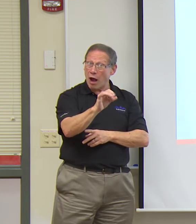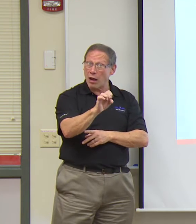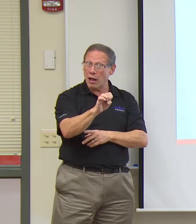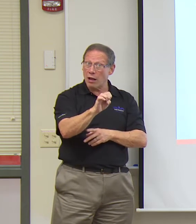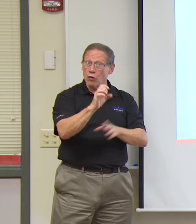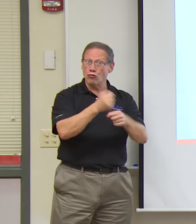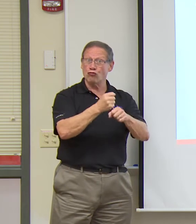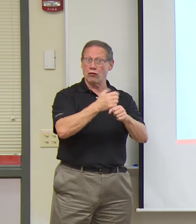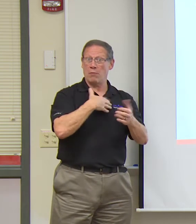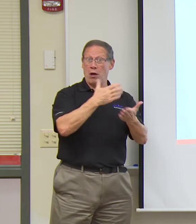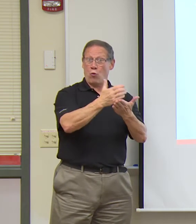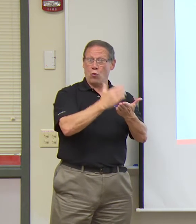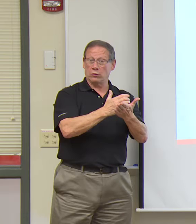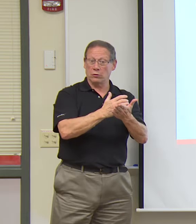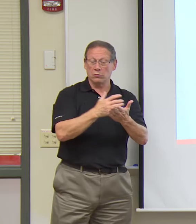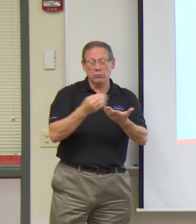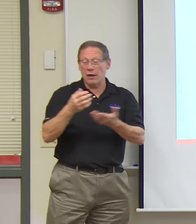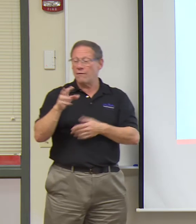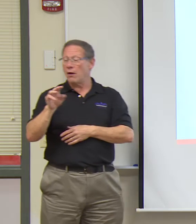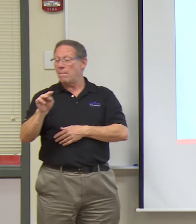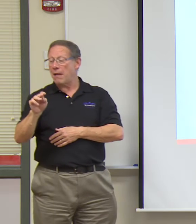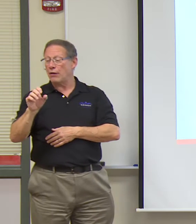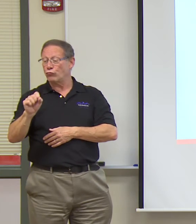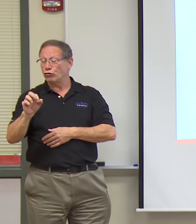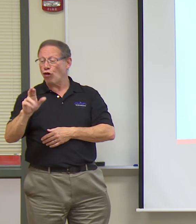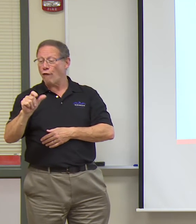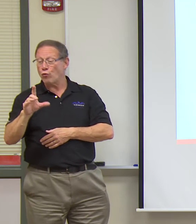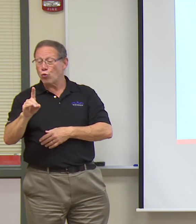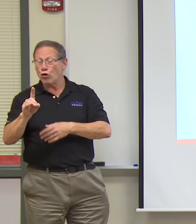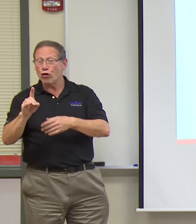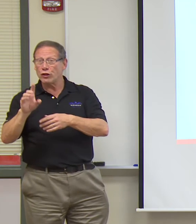or an uploaded Word or PDF document,